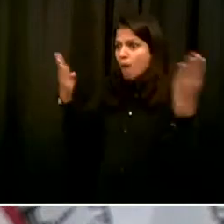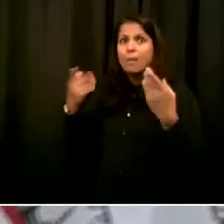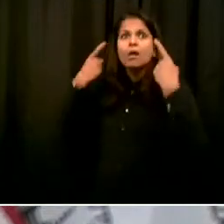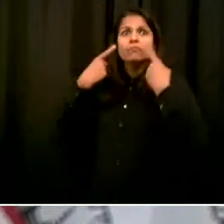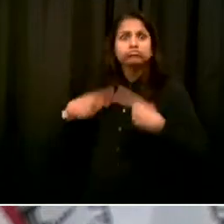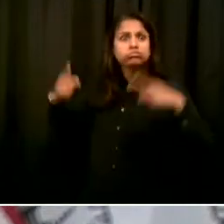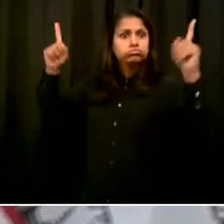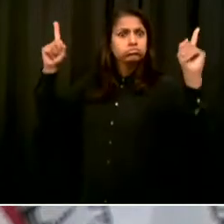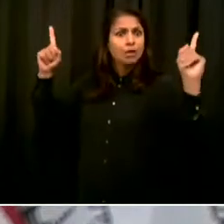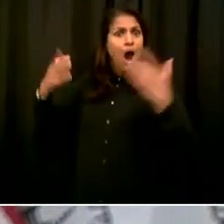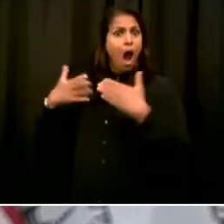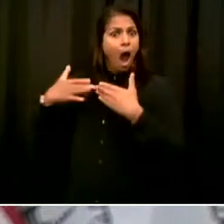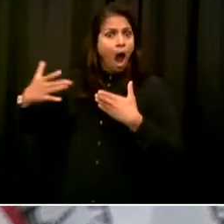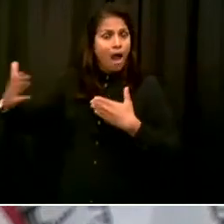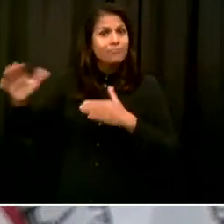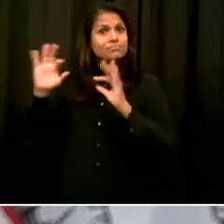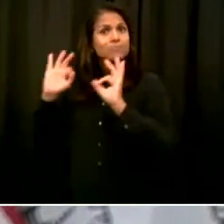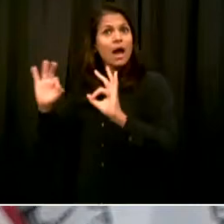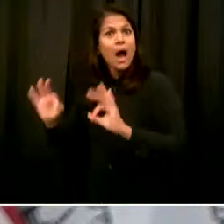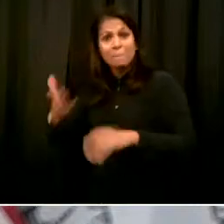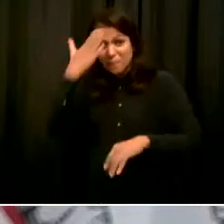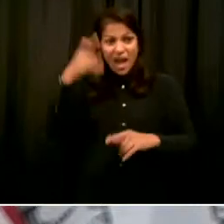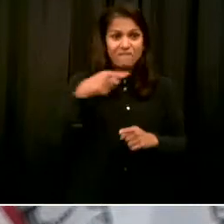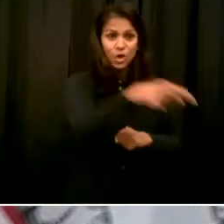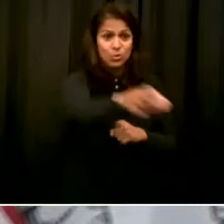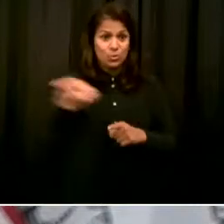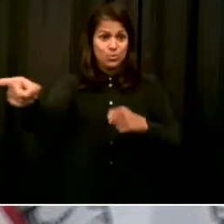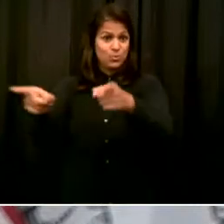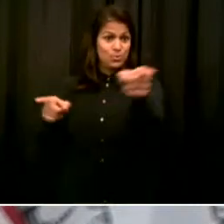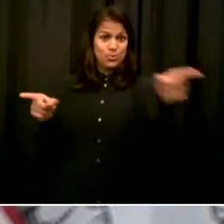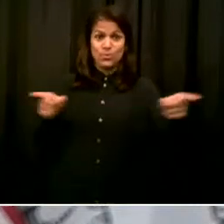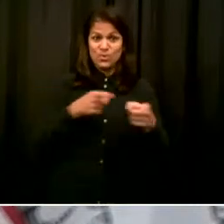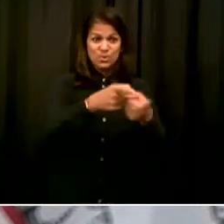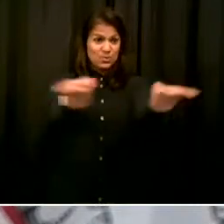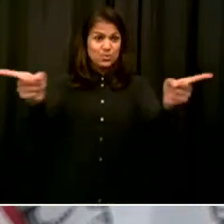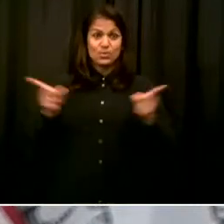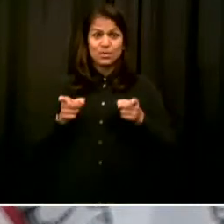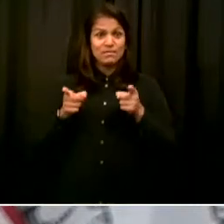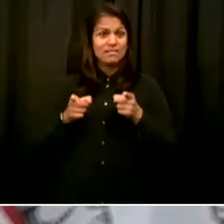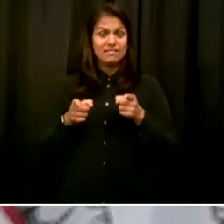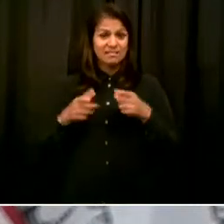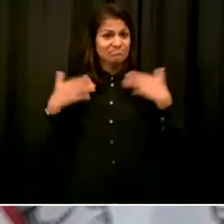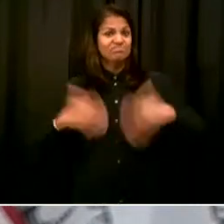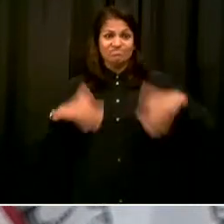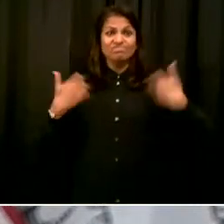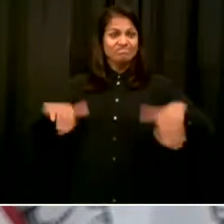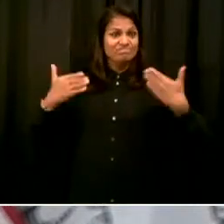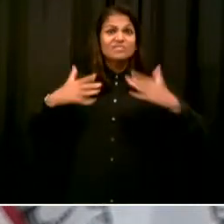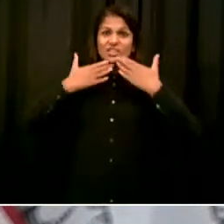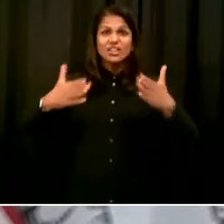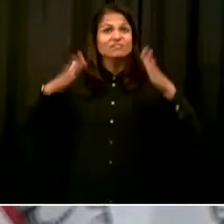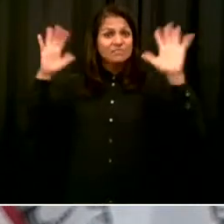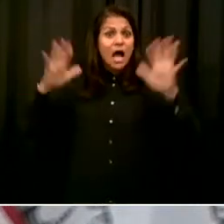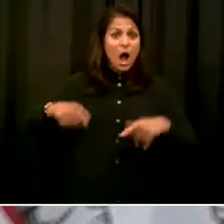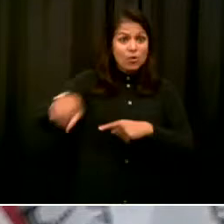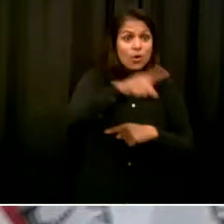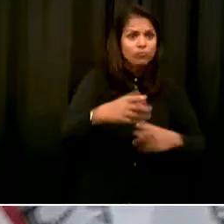HAVE BEEN COMING OUT TO MAKE THAT WOWORK ANAND TO MAKE THAT E